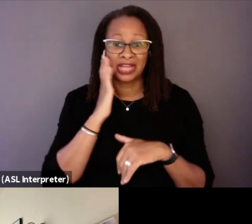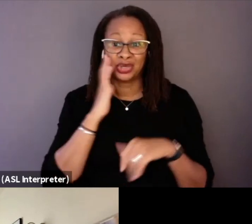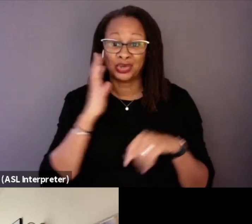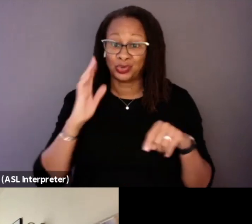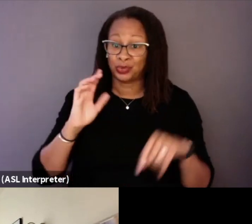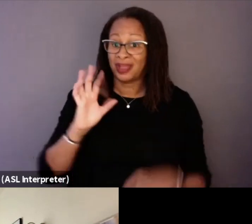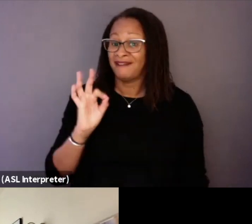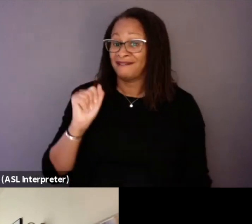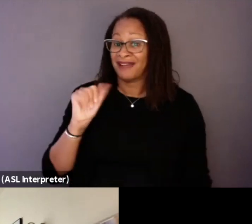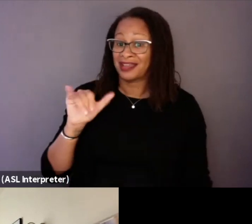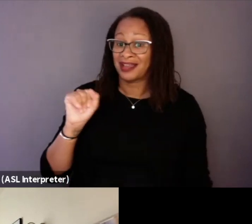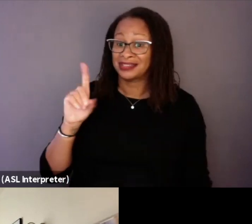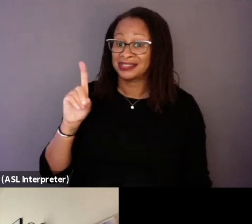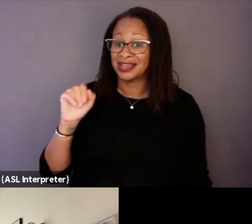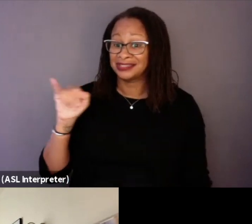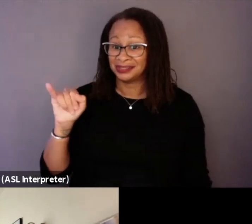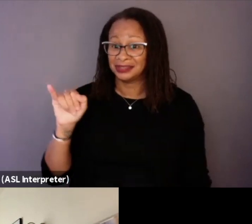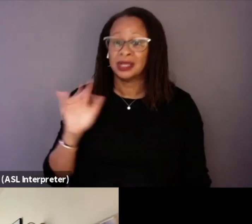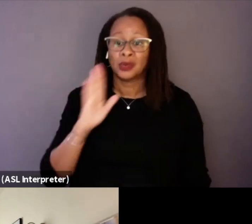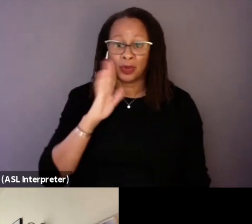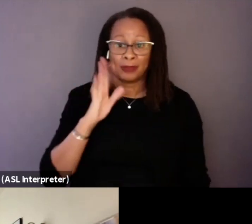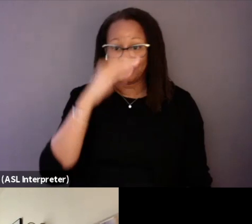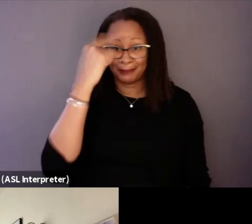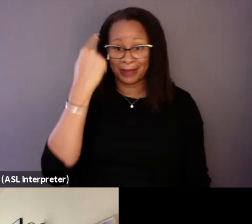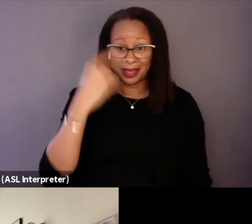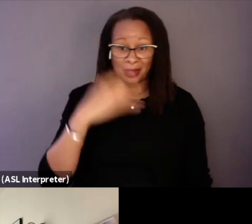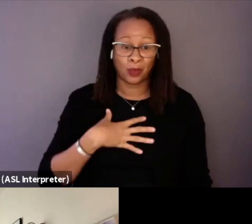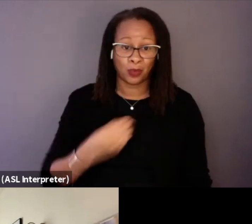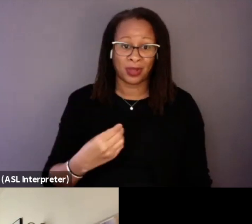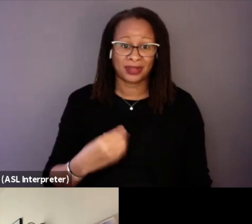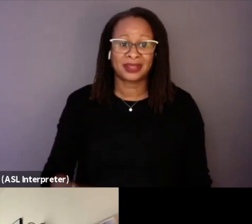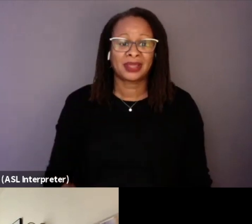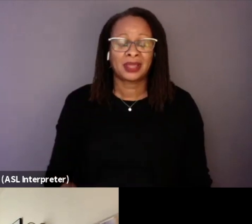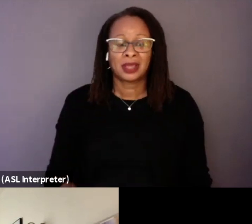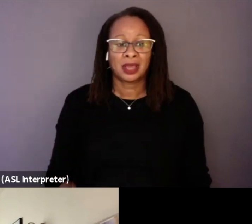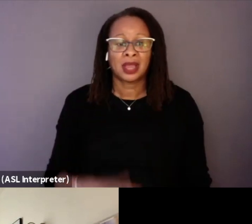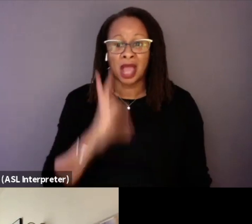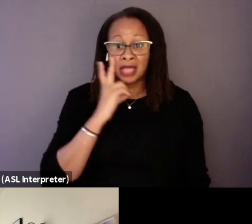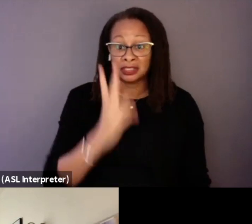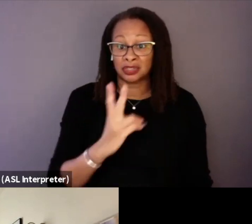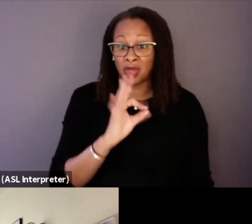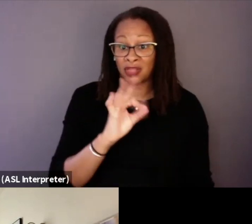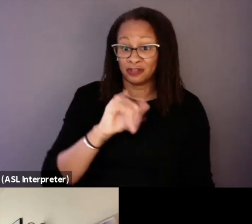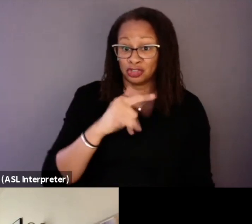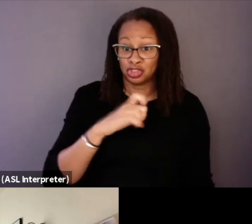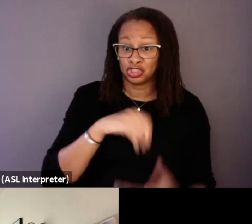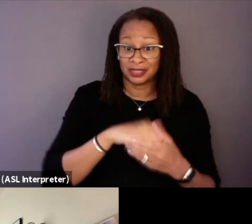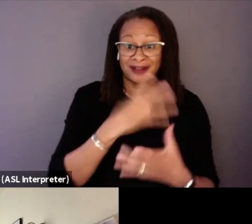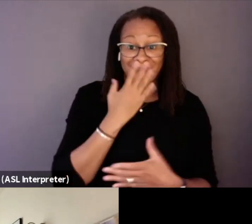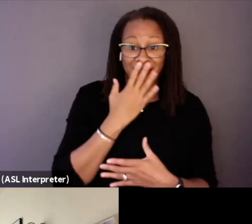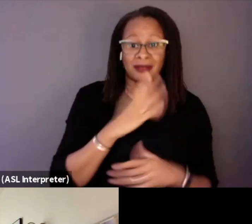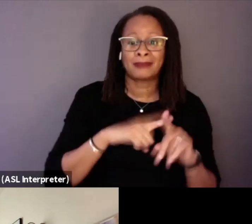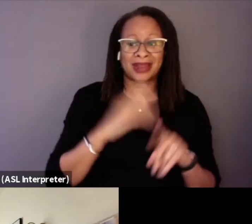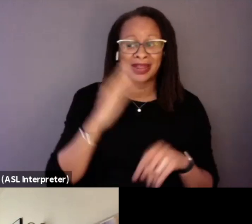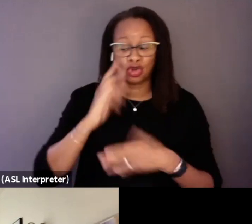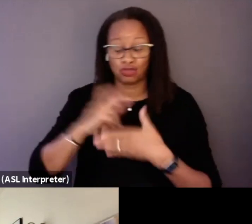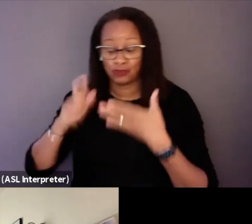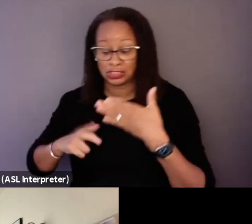even though at the beginning, I saw the footage in color. Harar did is a very colorful place,